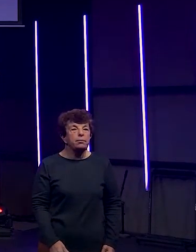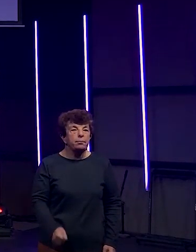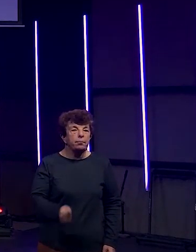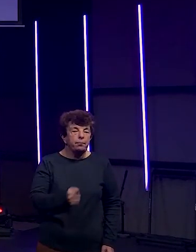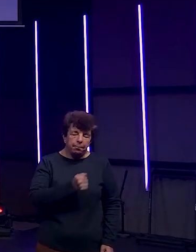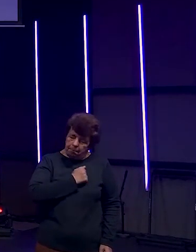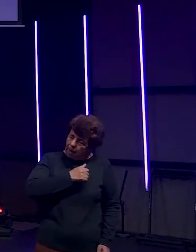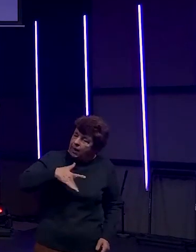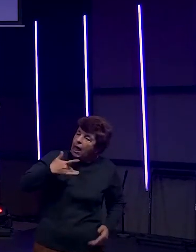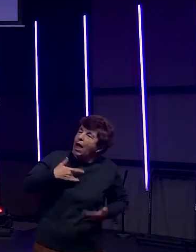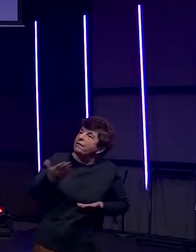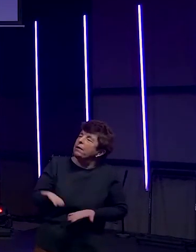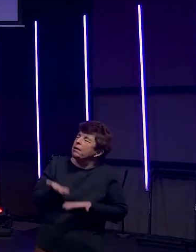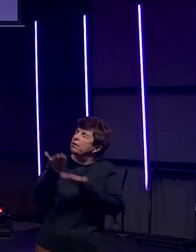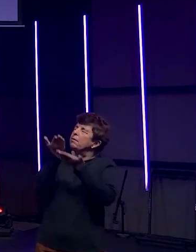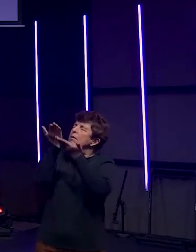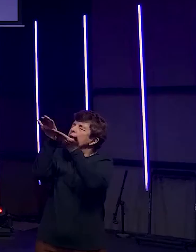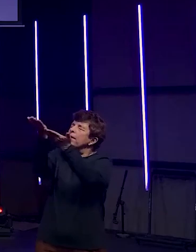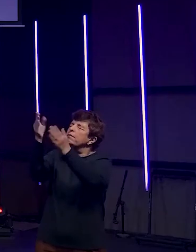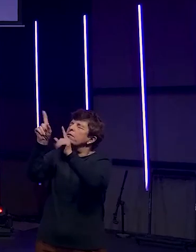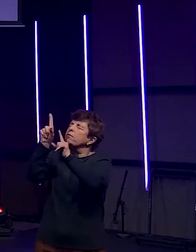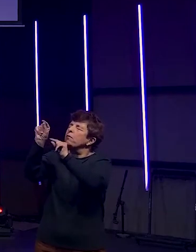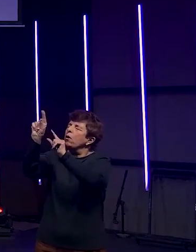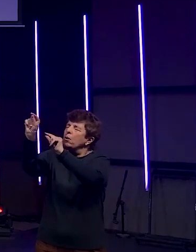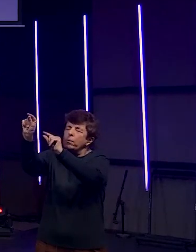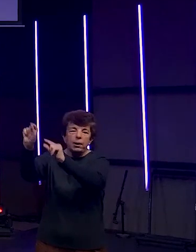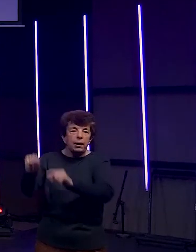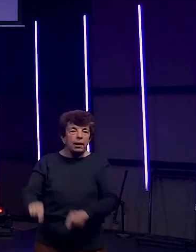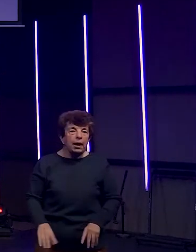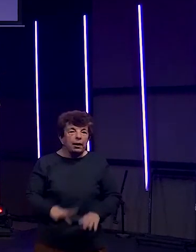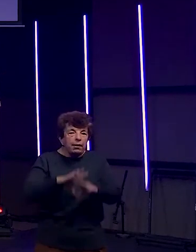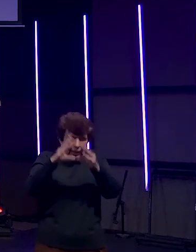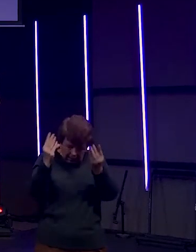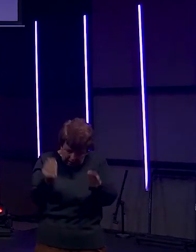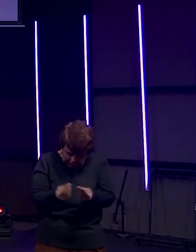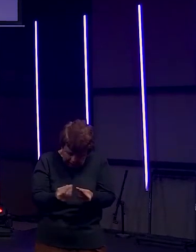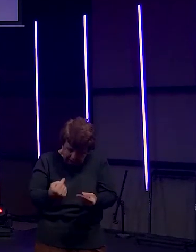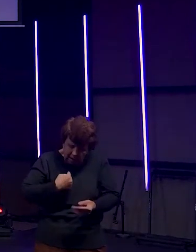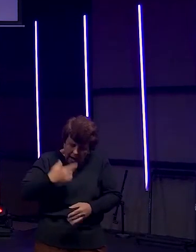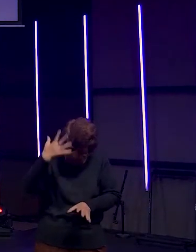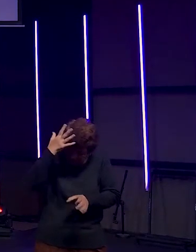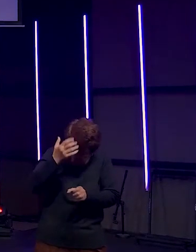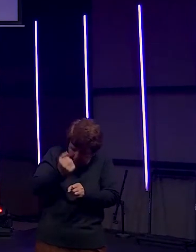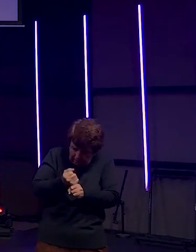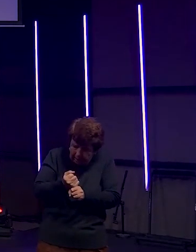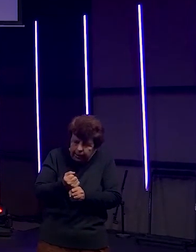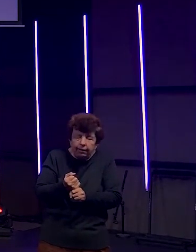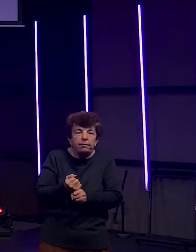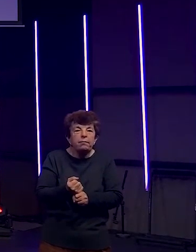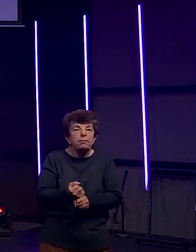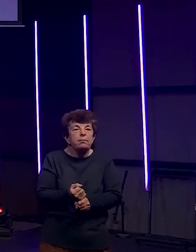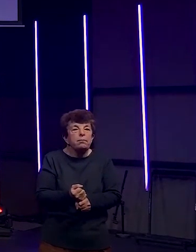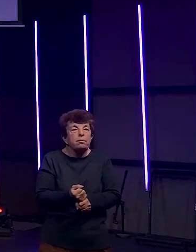I give myself to follow Everything I believe in